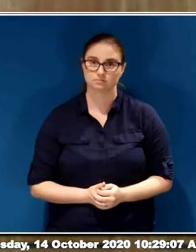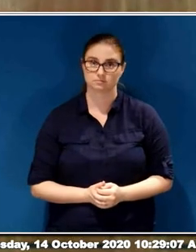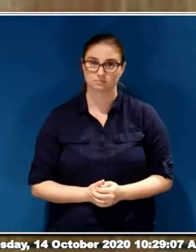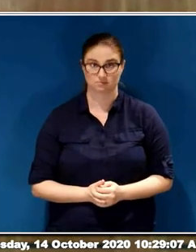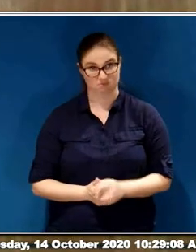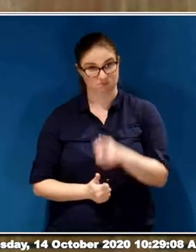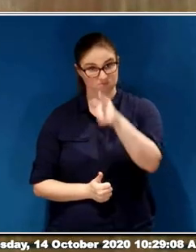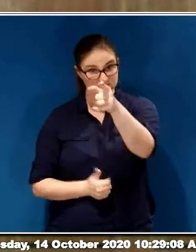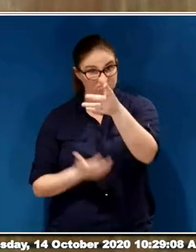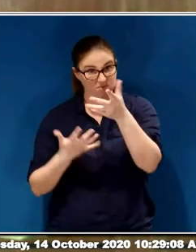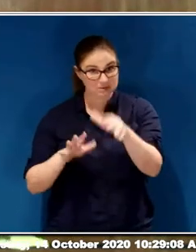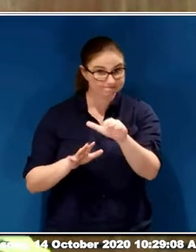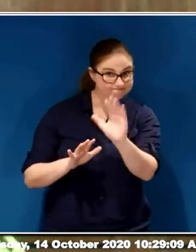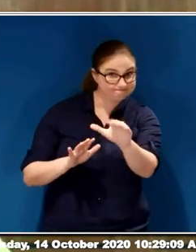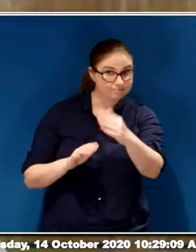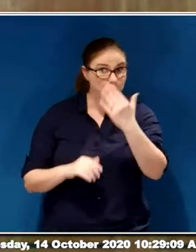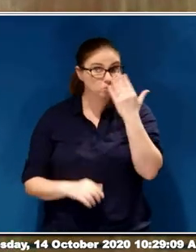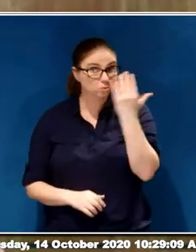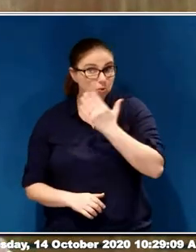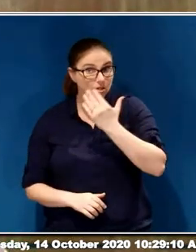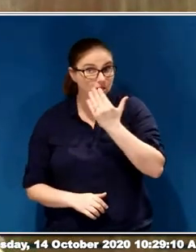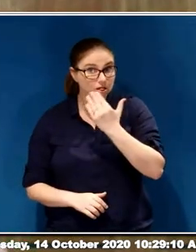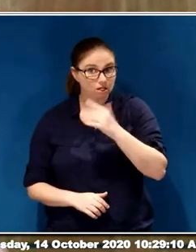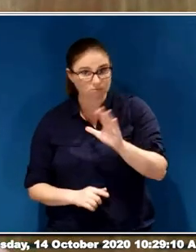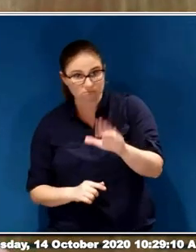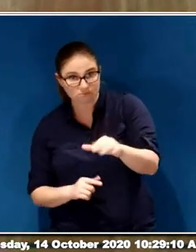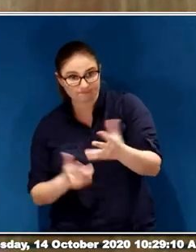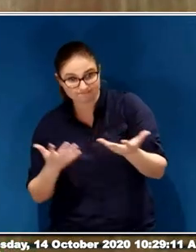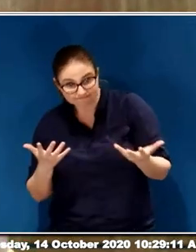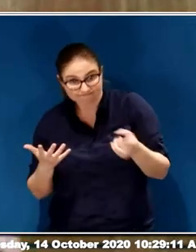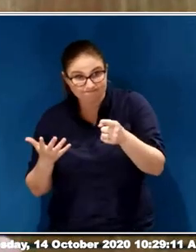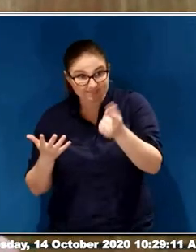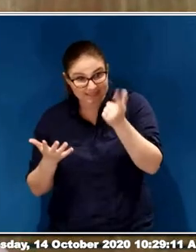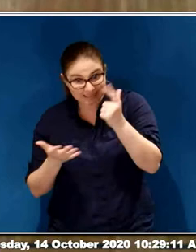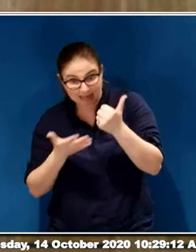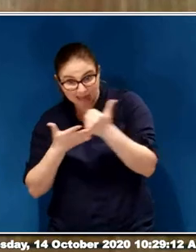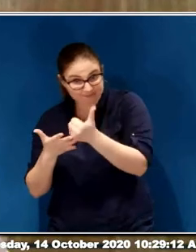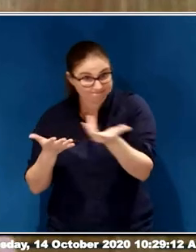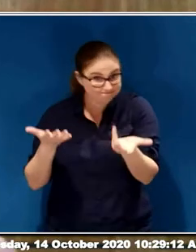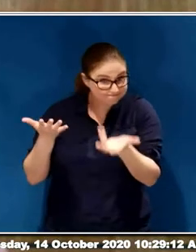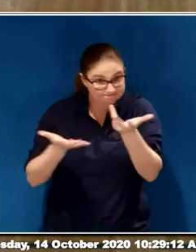the amount of teacher aide support being provided? Yes, I did.